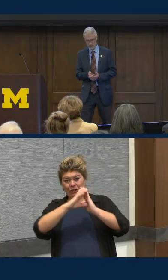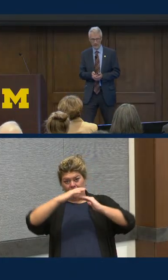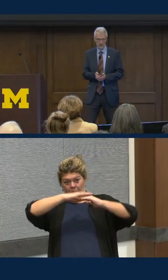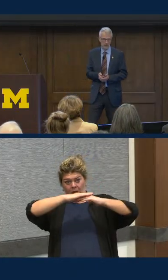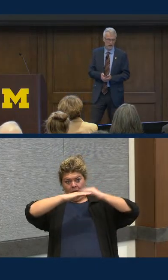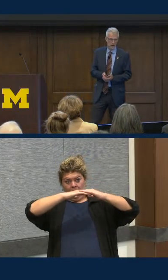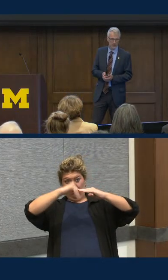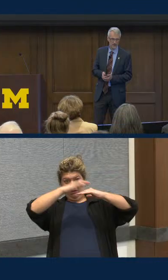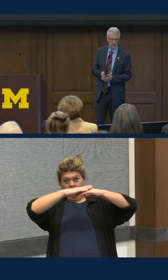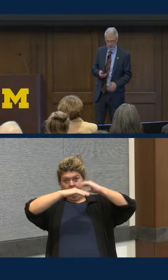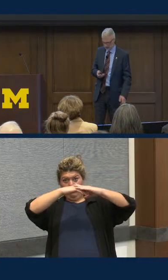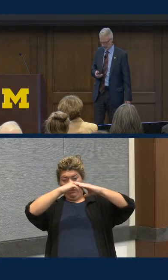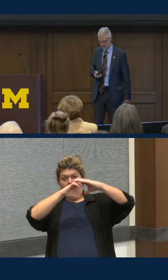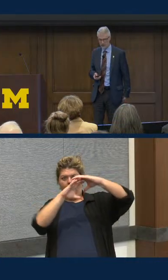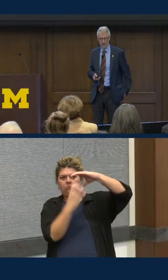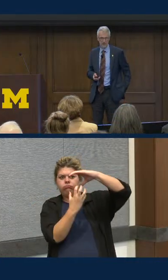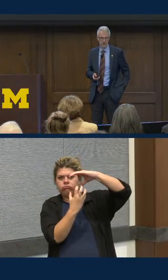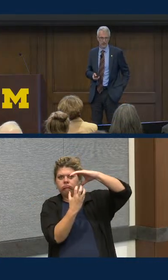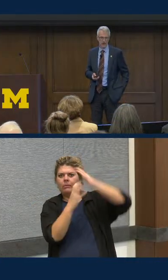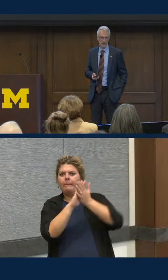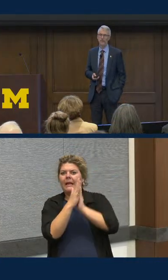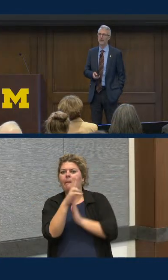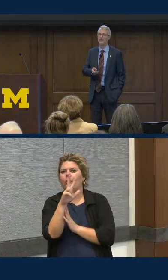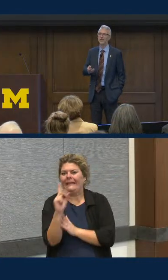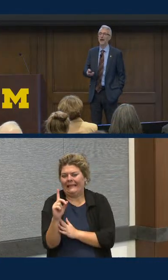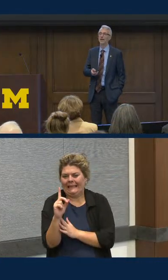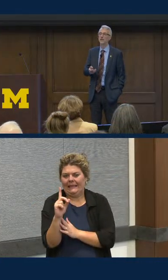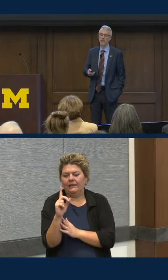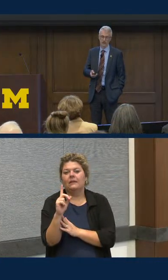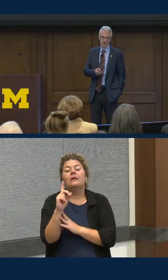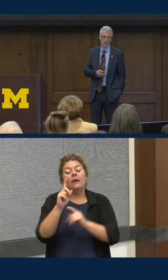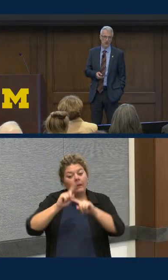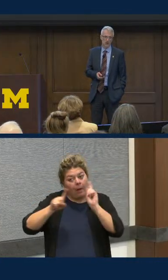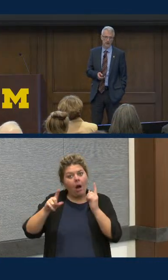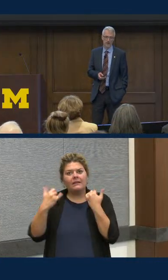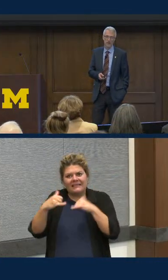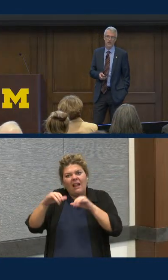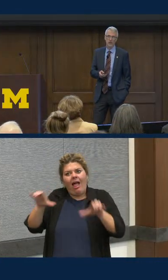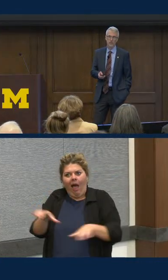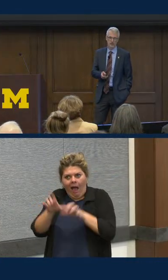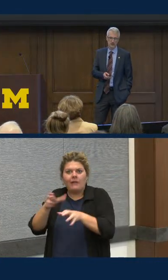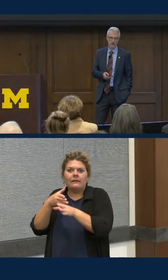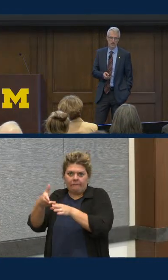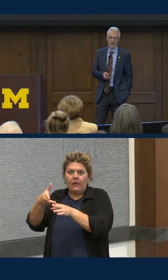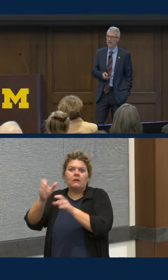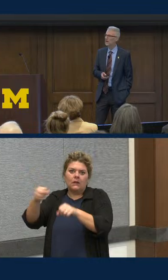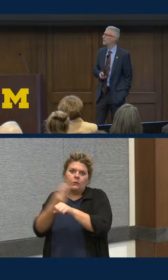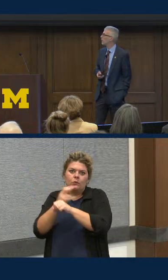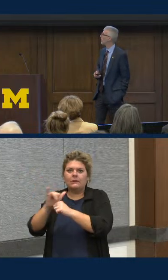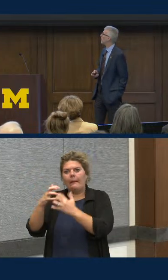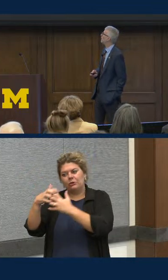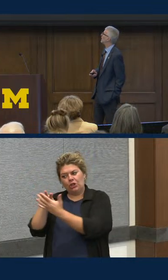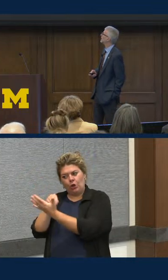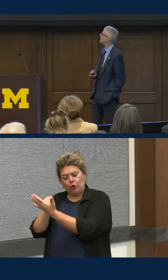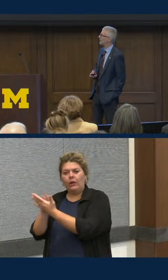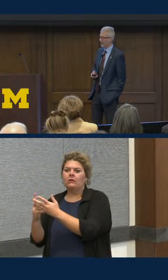images and it's more challenging. But it's an active field to work on using machine learning for making your